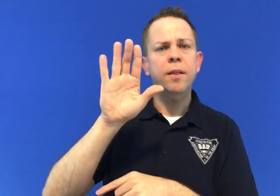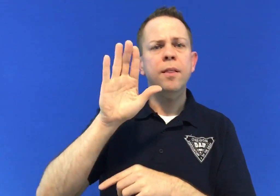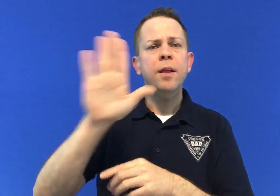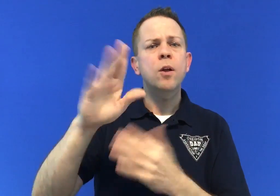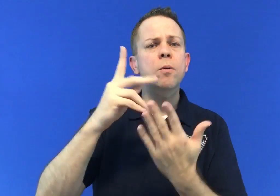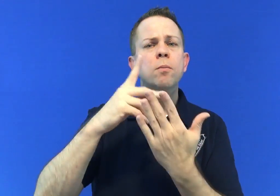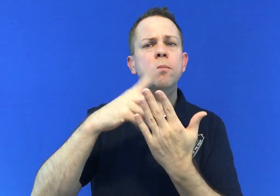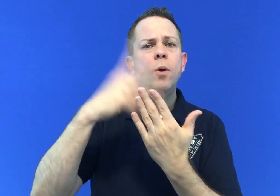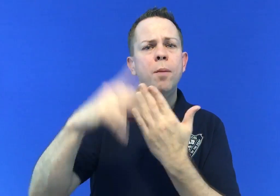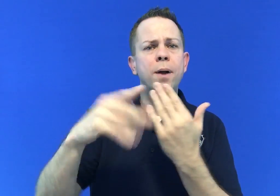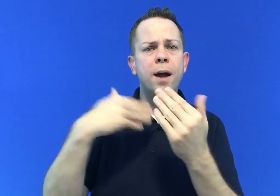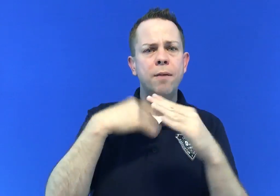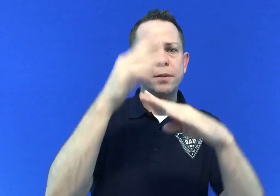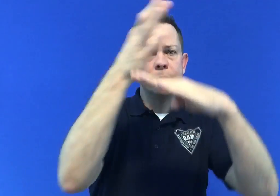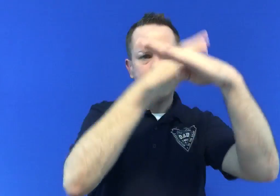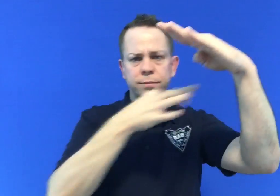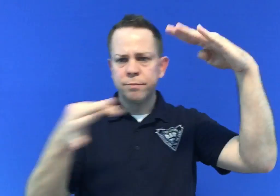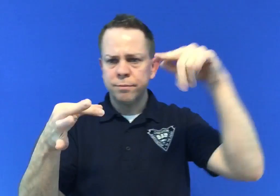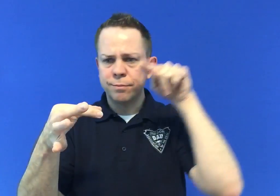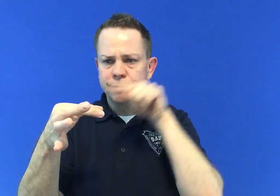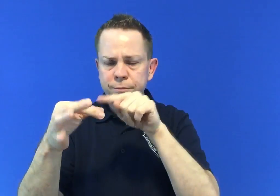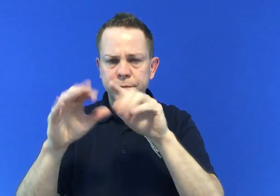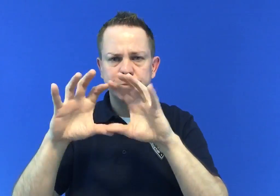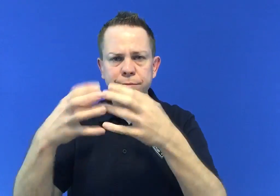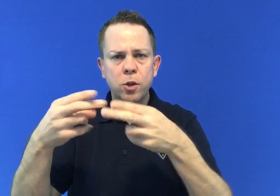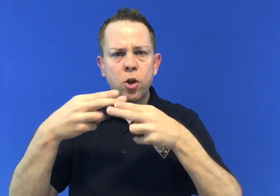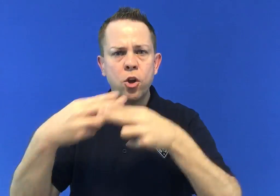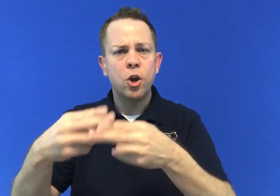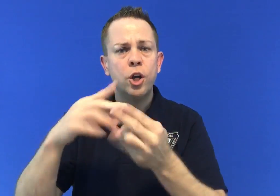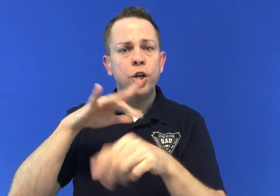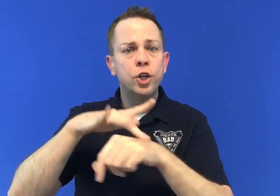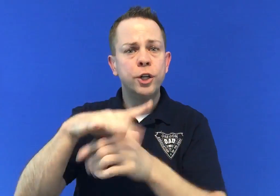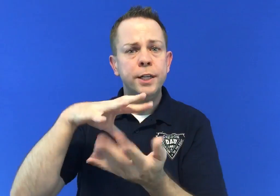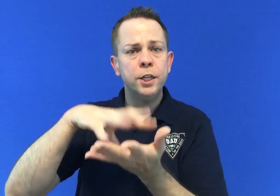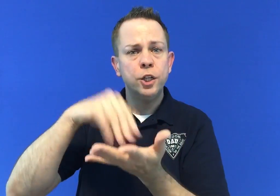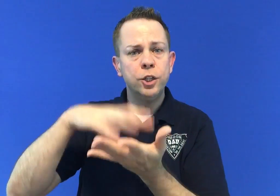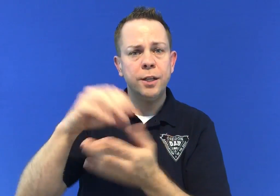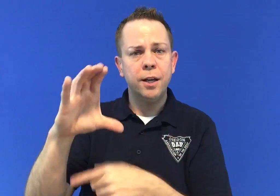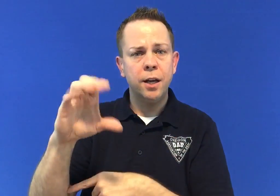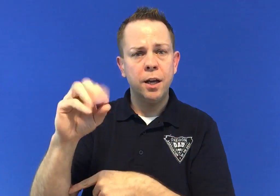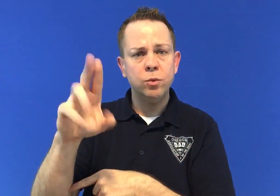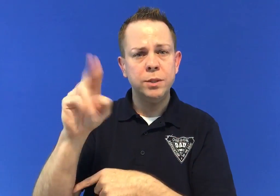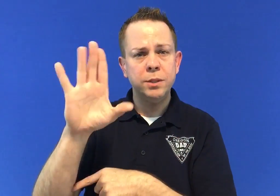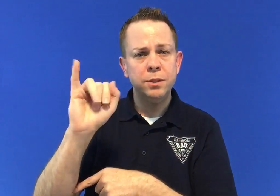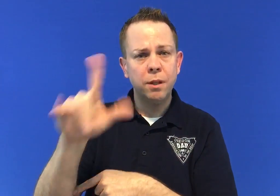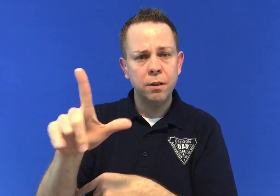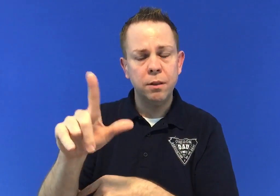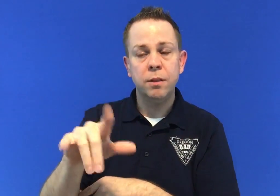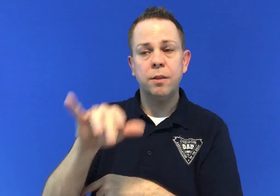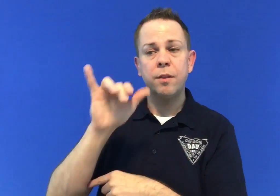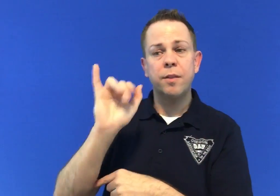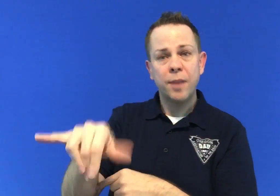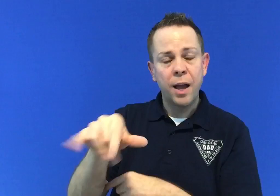They have the Early Learning Council